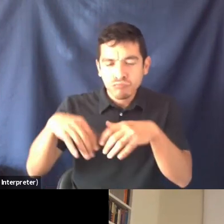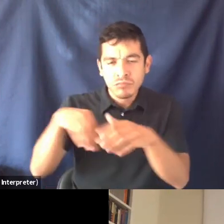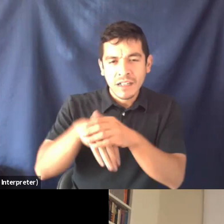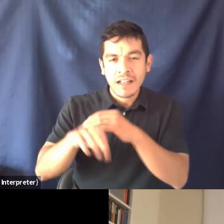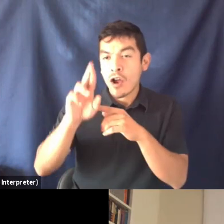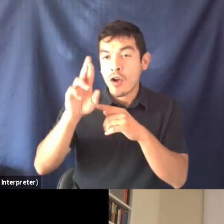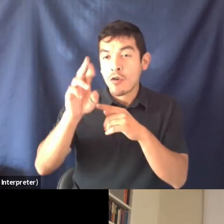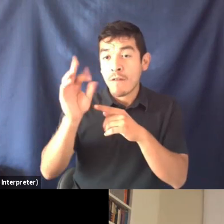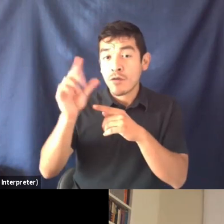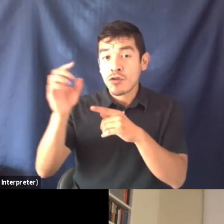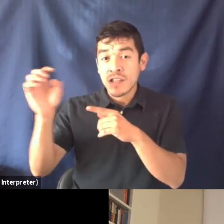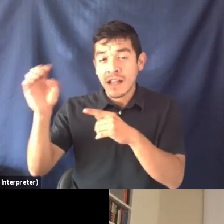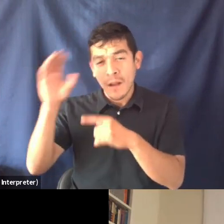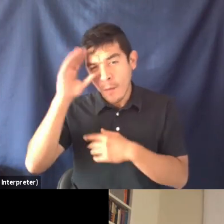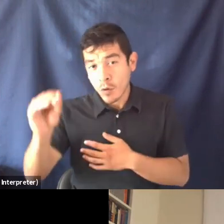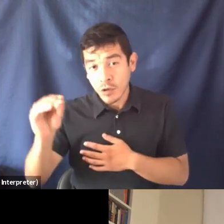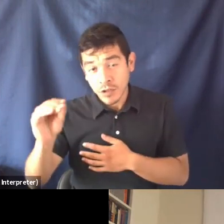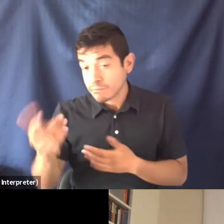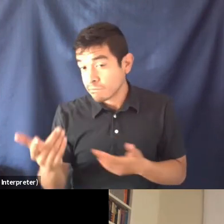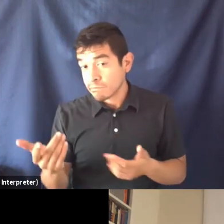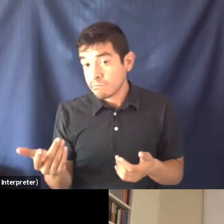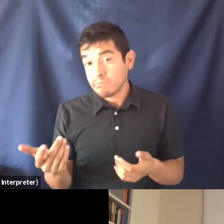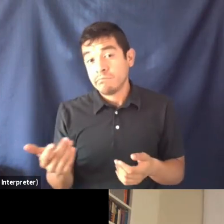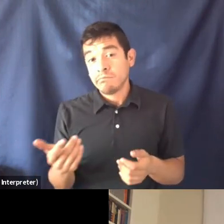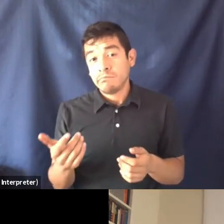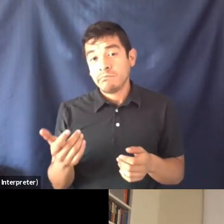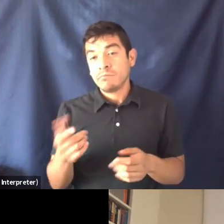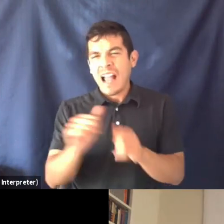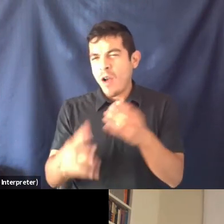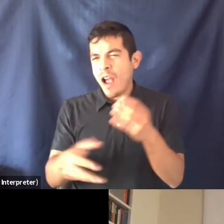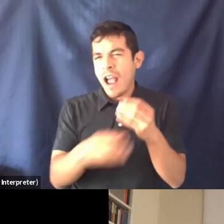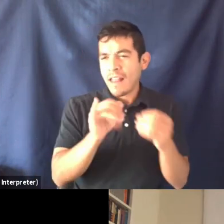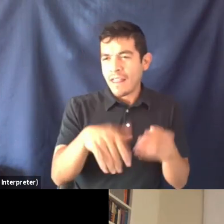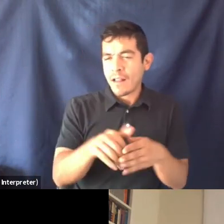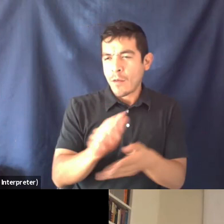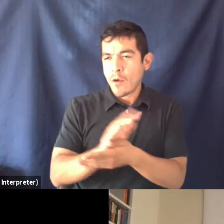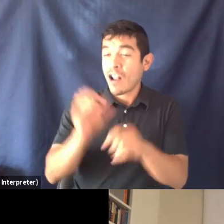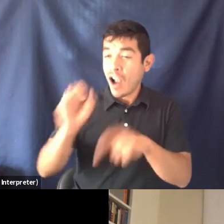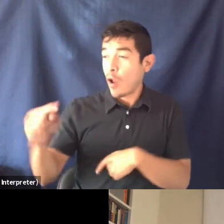Because that's you know, it could have been just about the dogs. How did you make that call?